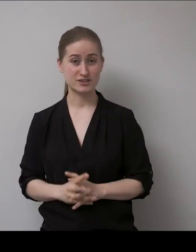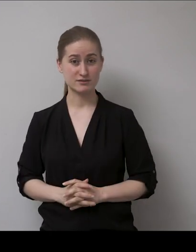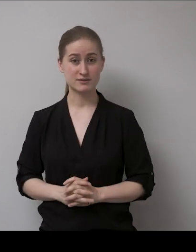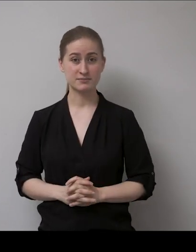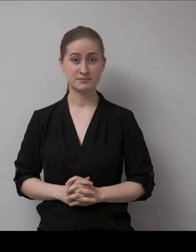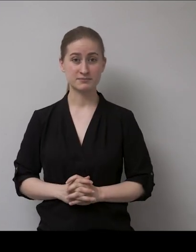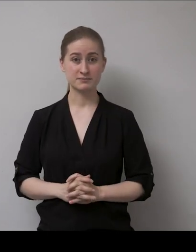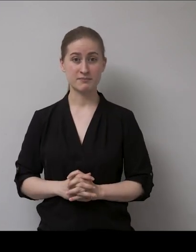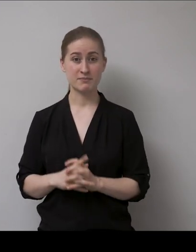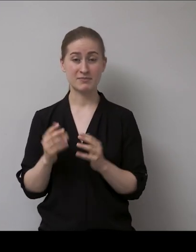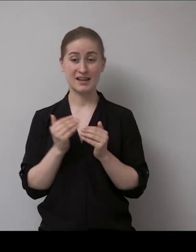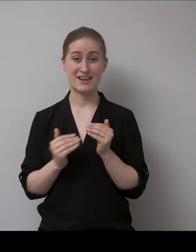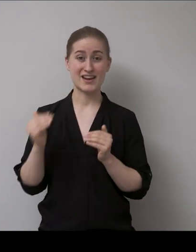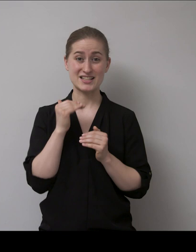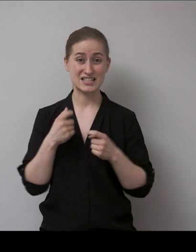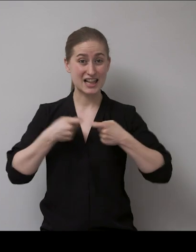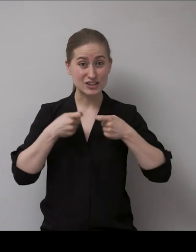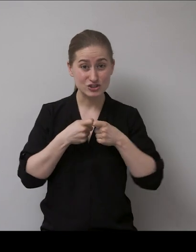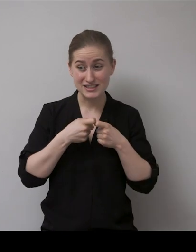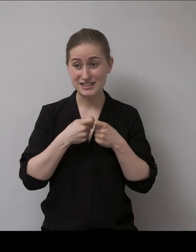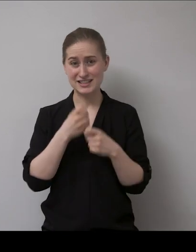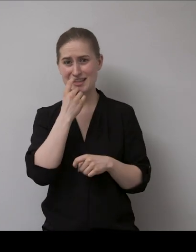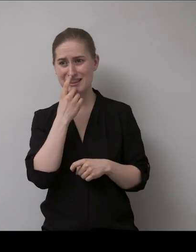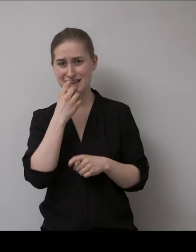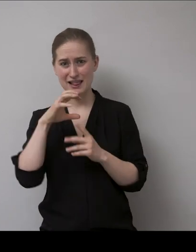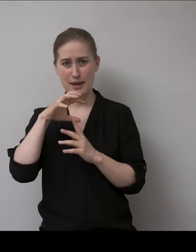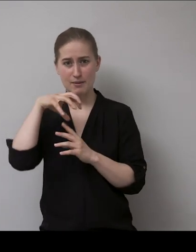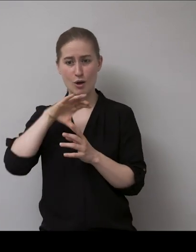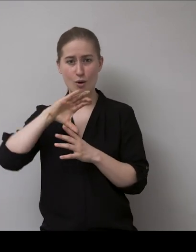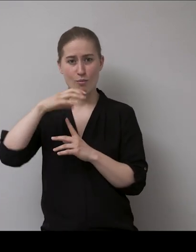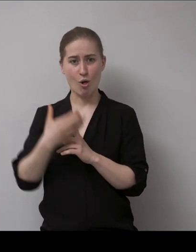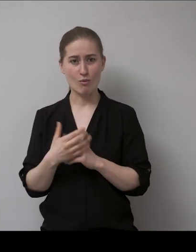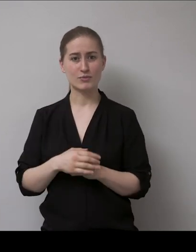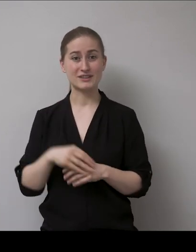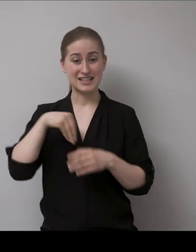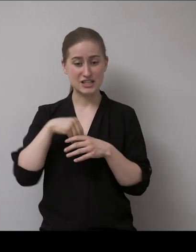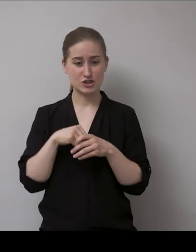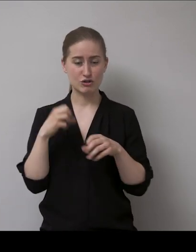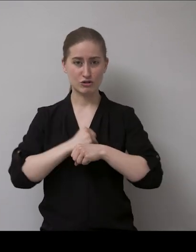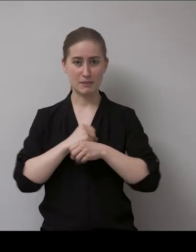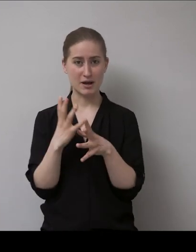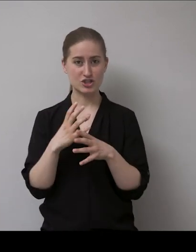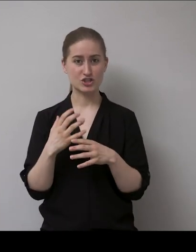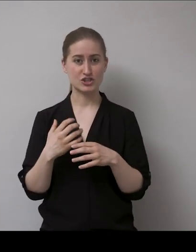Advances in electricity, the light bulb, the internal combustion engine,